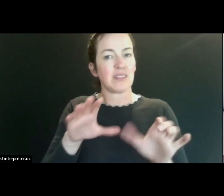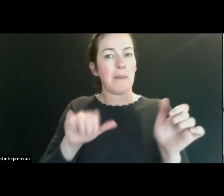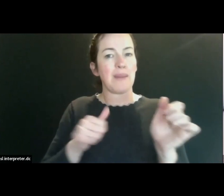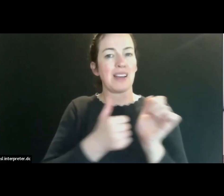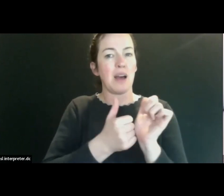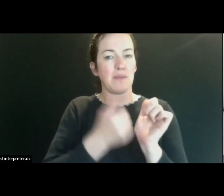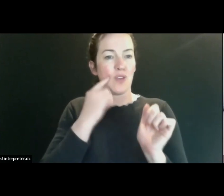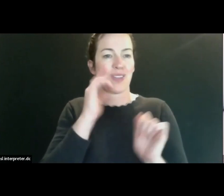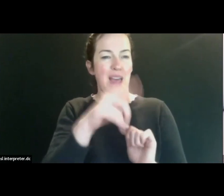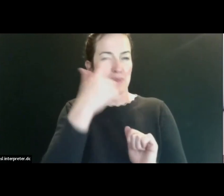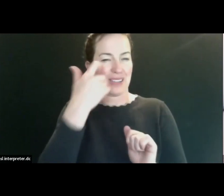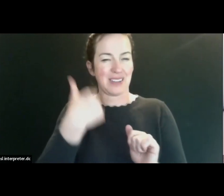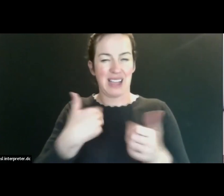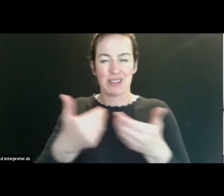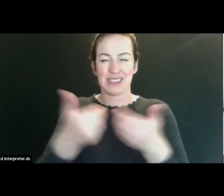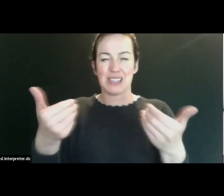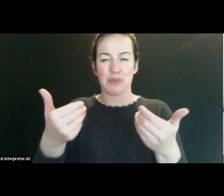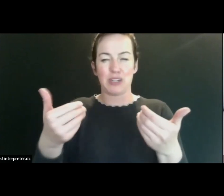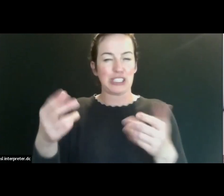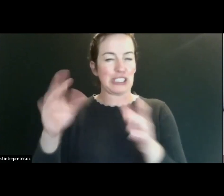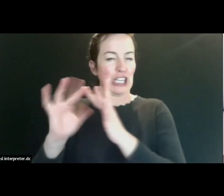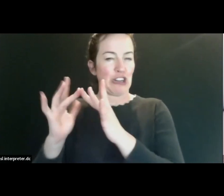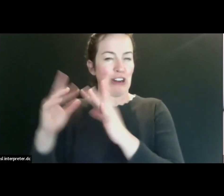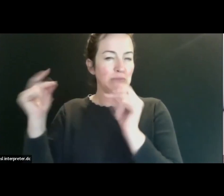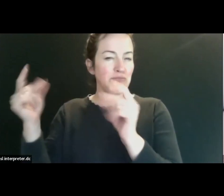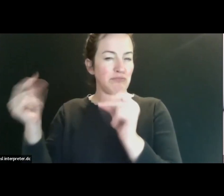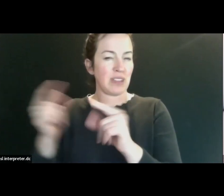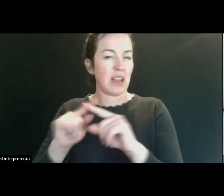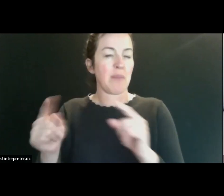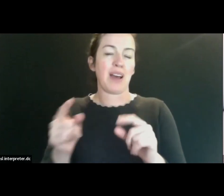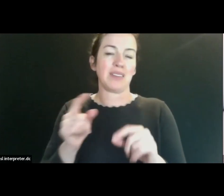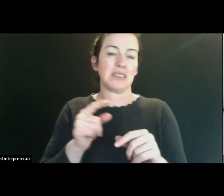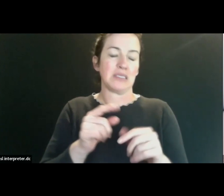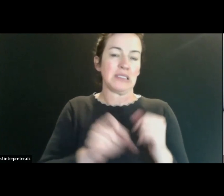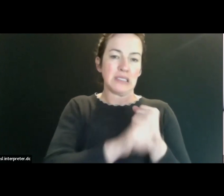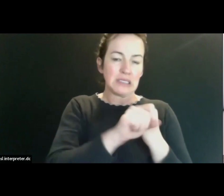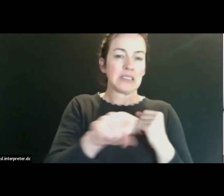there is this digital divide. But it is it is there. So that's why I'm excited to be